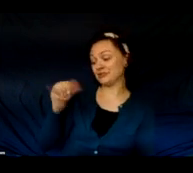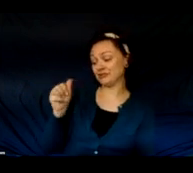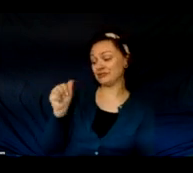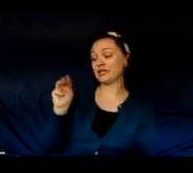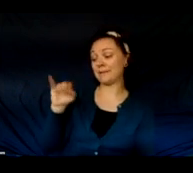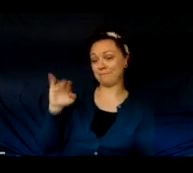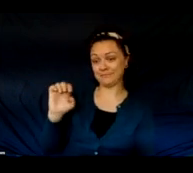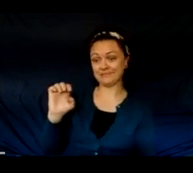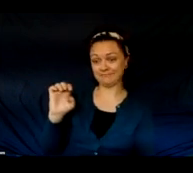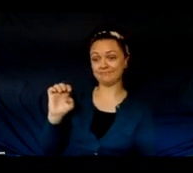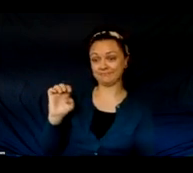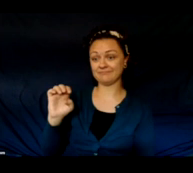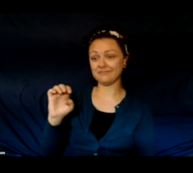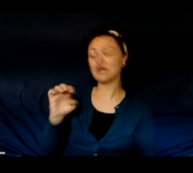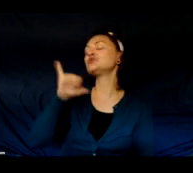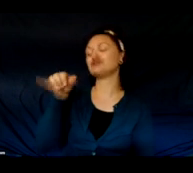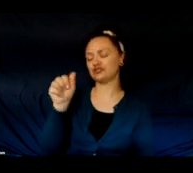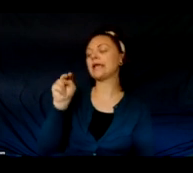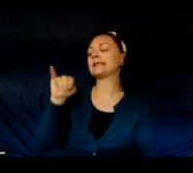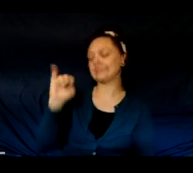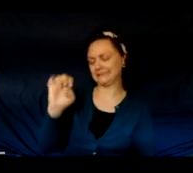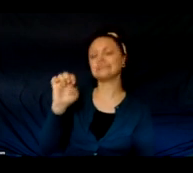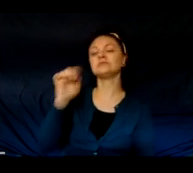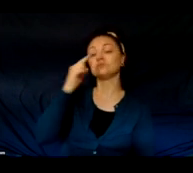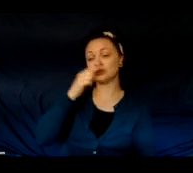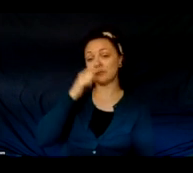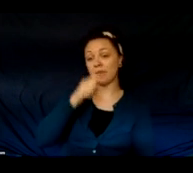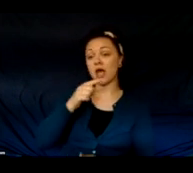yourself and provide a brief image description.